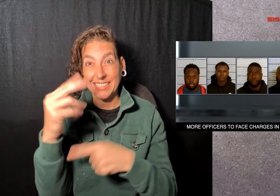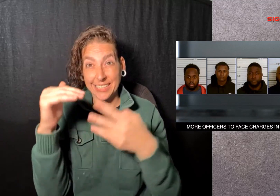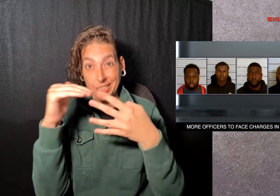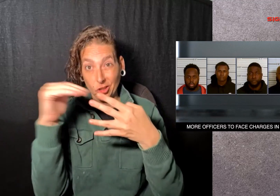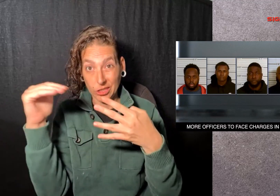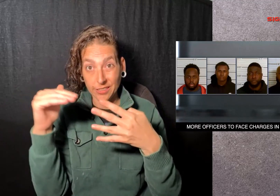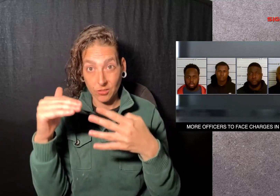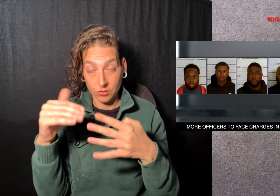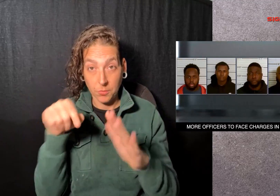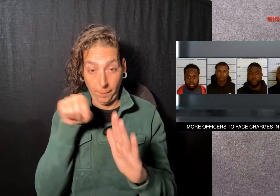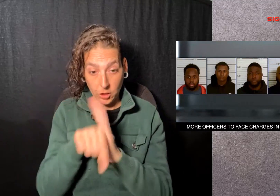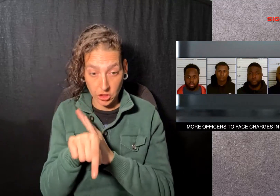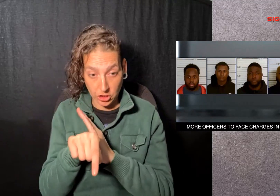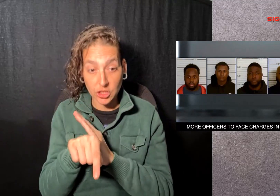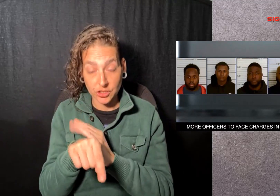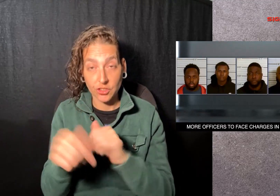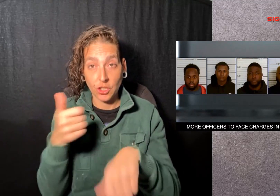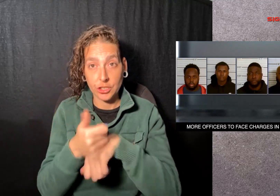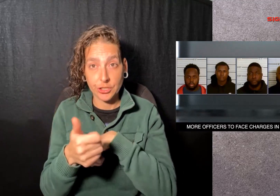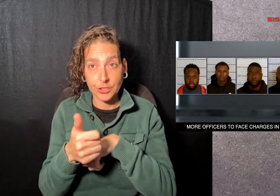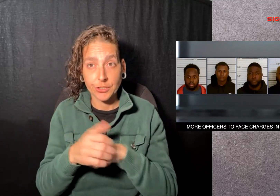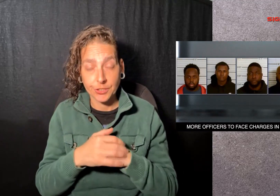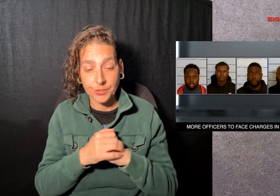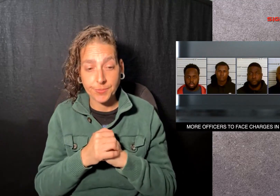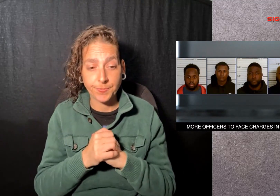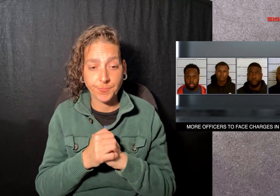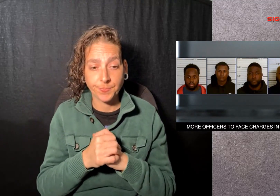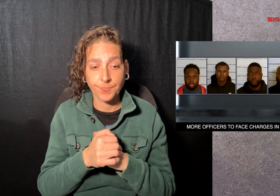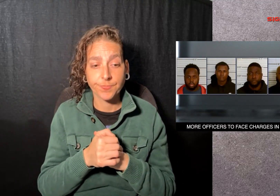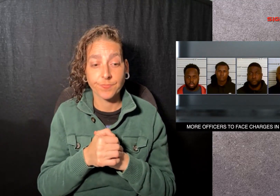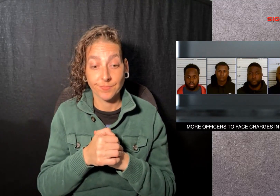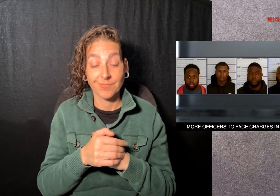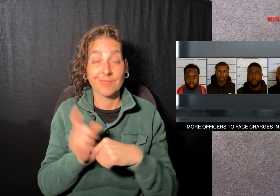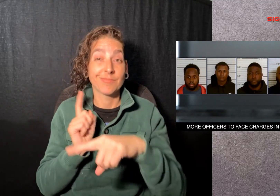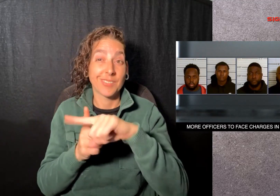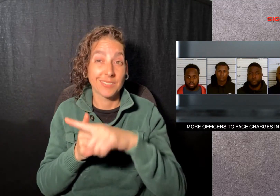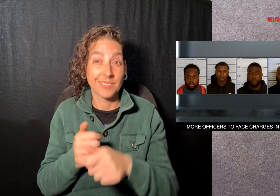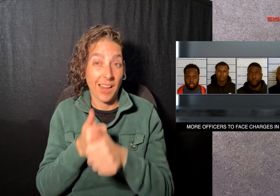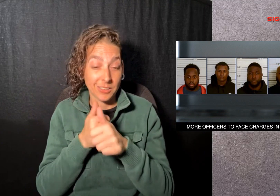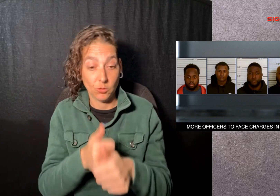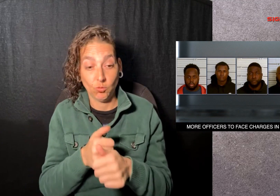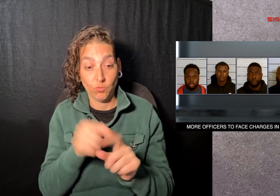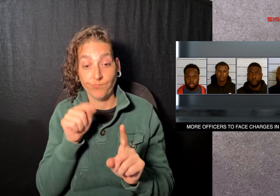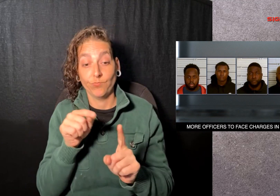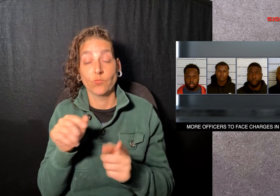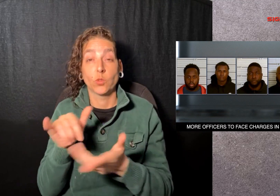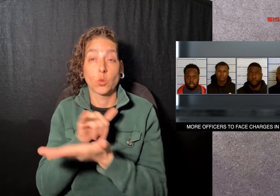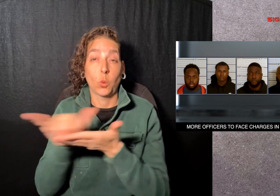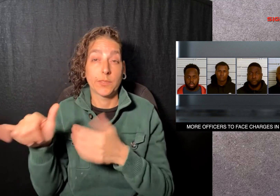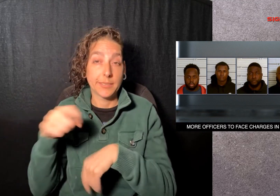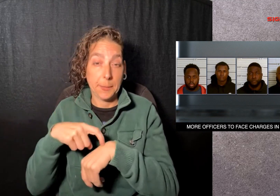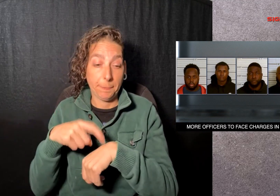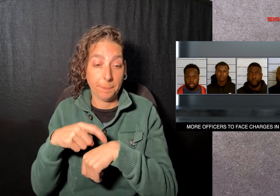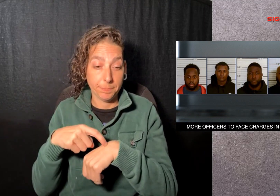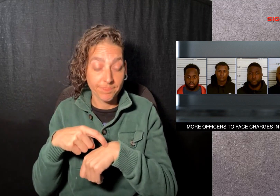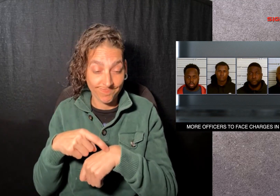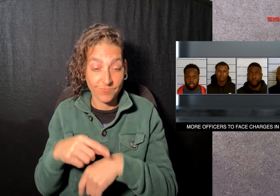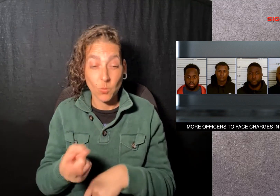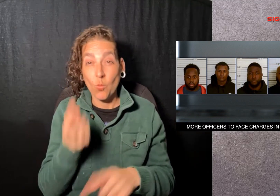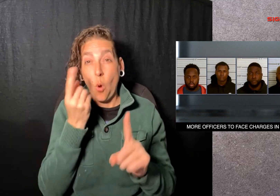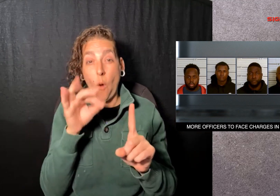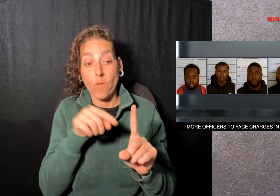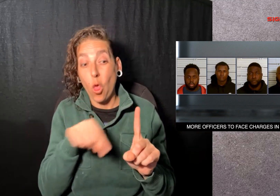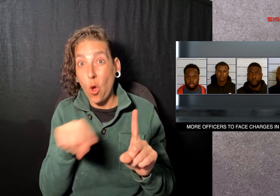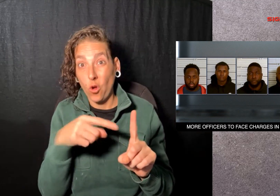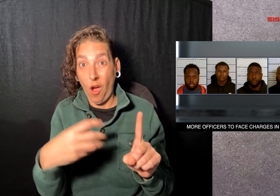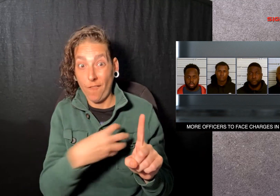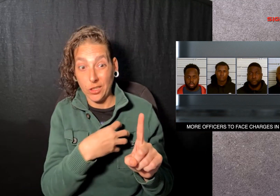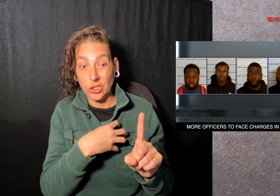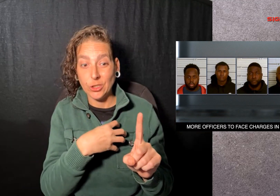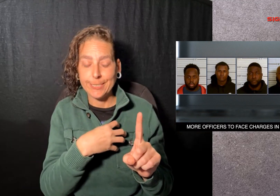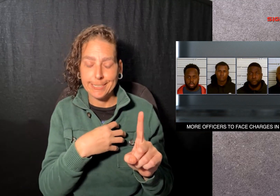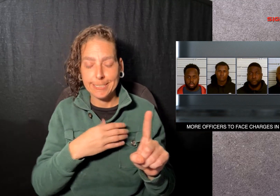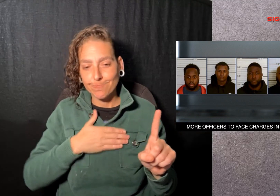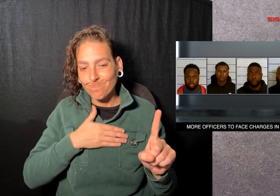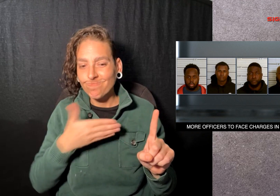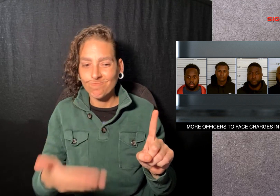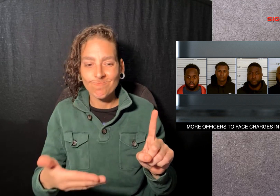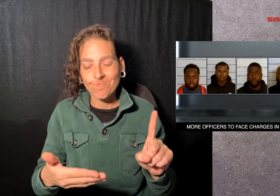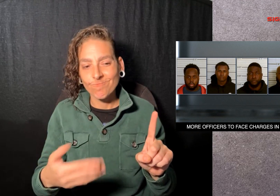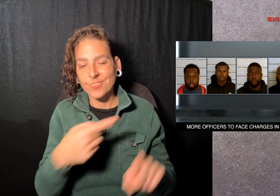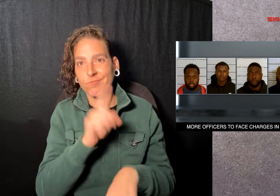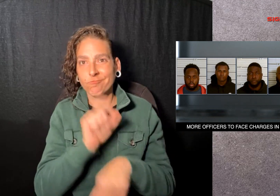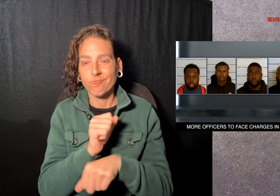charges according to the New York Times one of those officers admitted to taking a photo